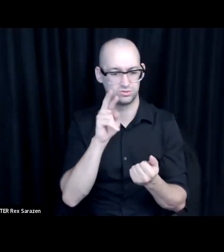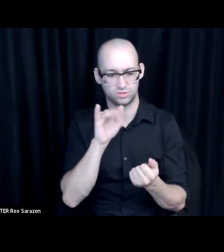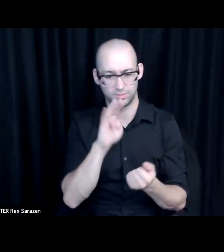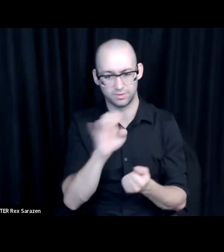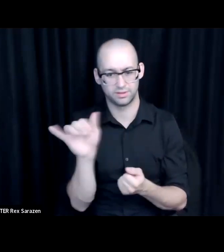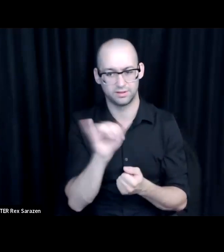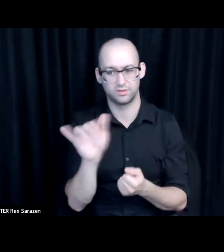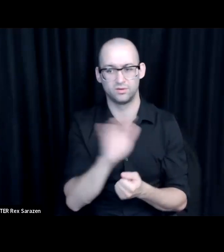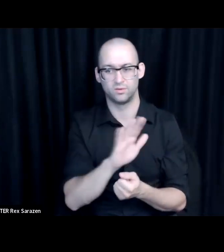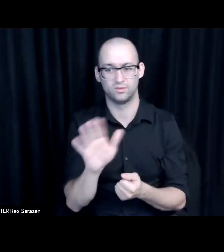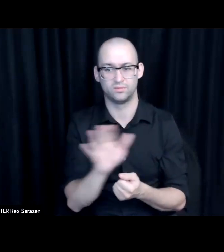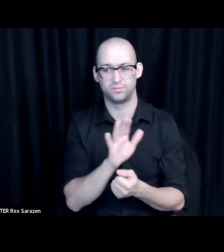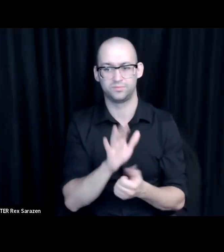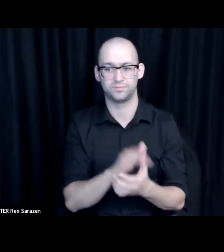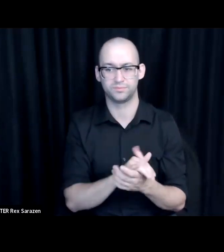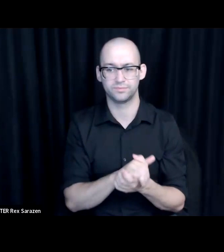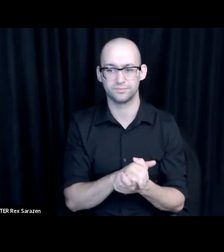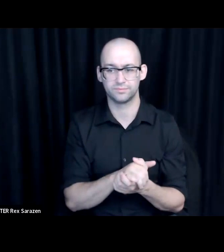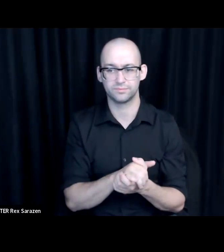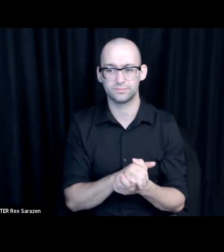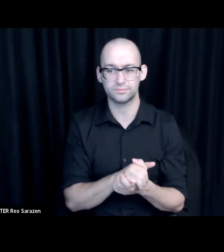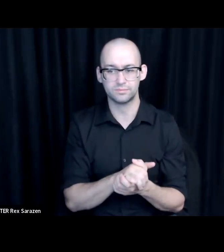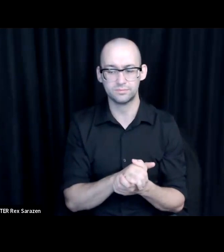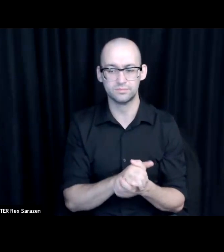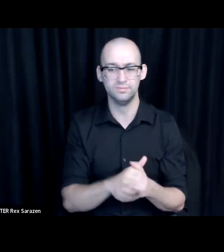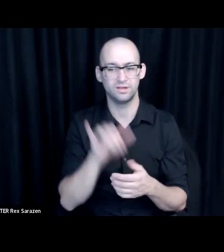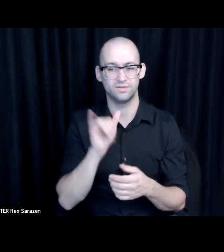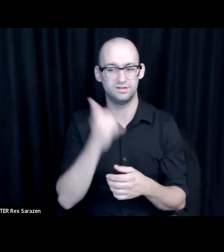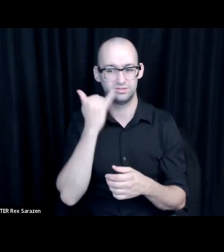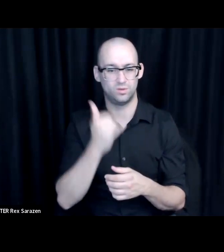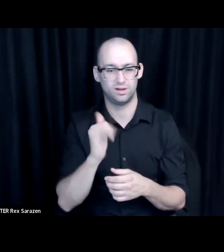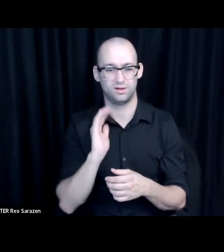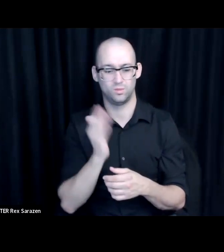Well, that's why pretty much, we hired a grant writer. We haven't had one in a